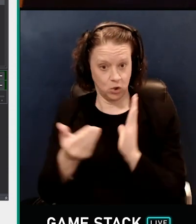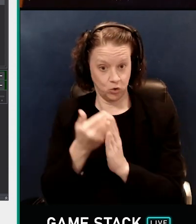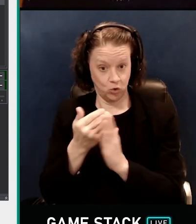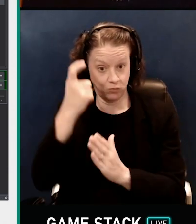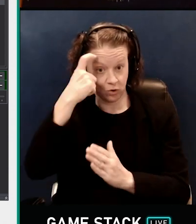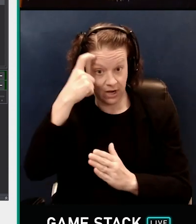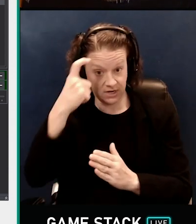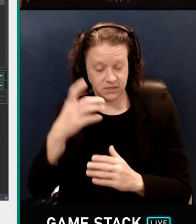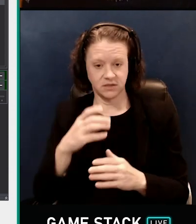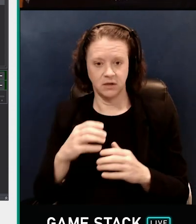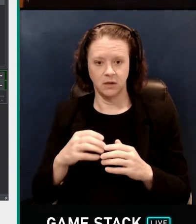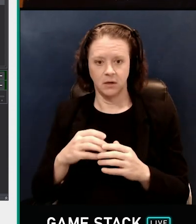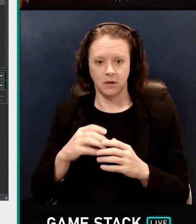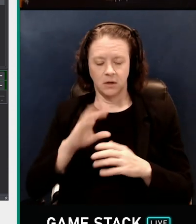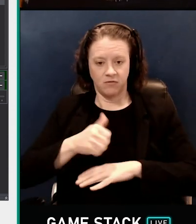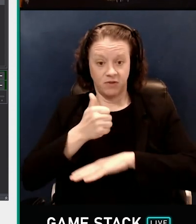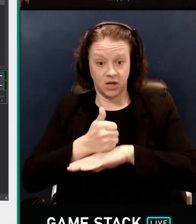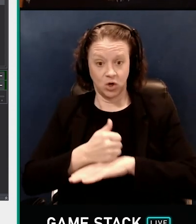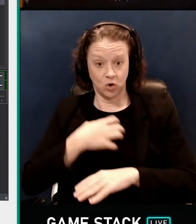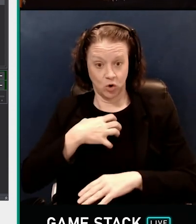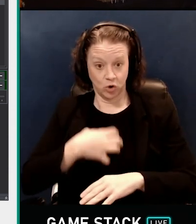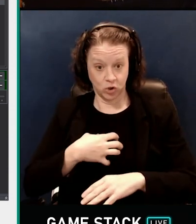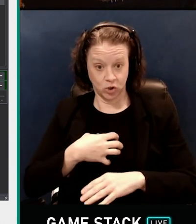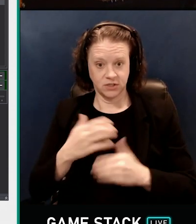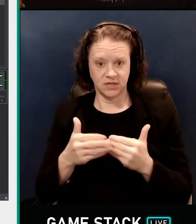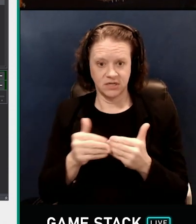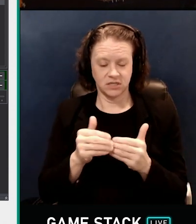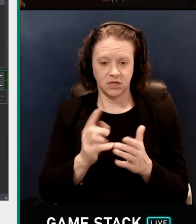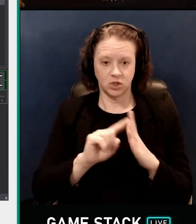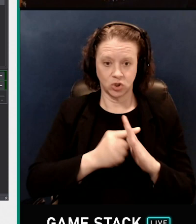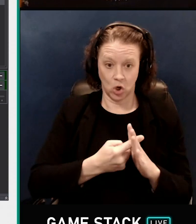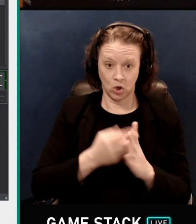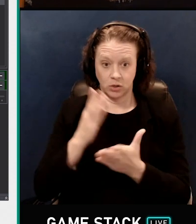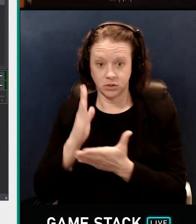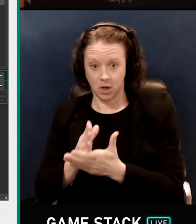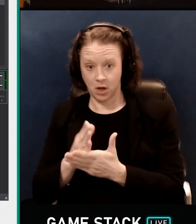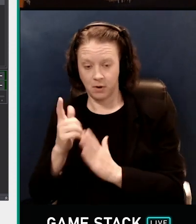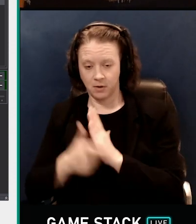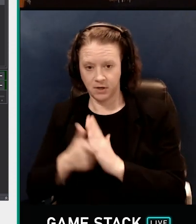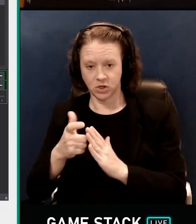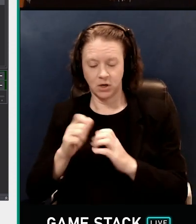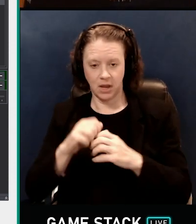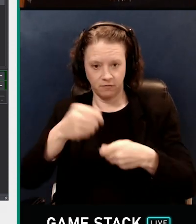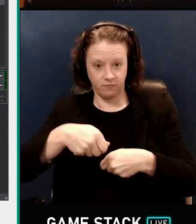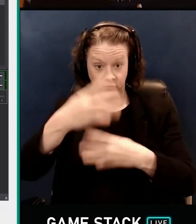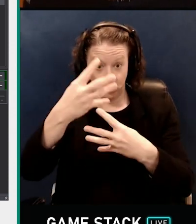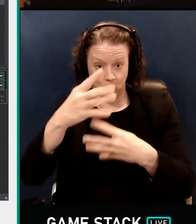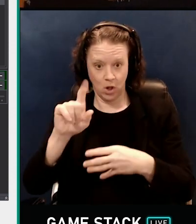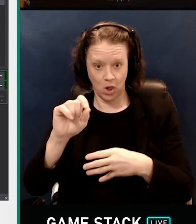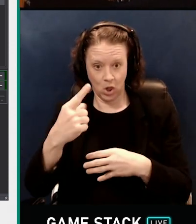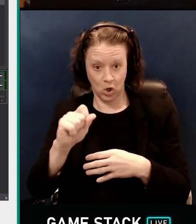configure urges easily, start and stop automation and view logs without any additional code.